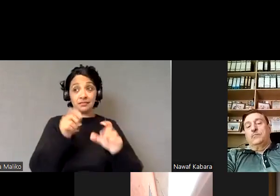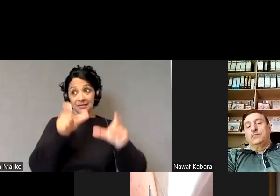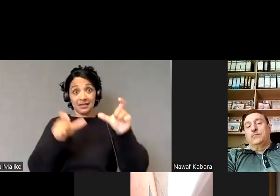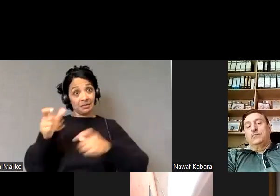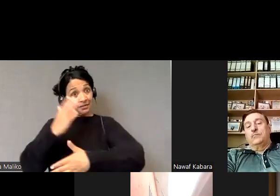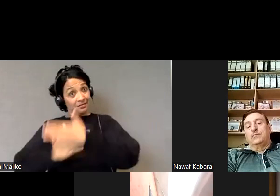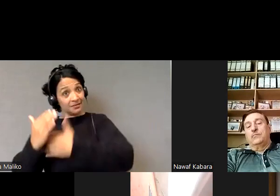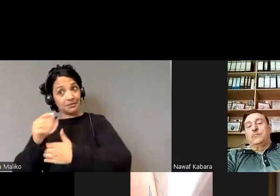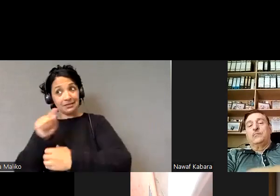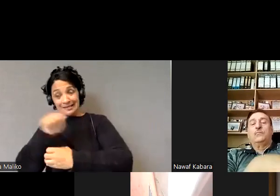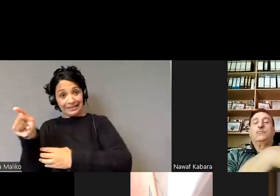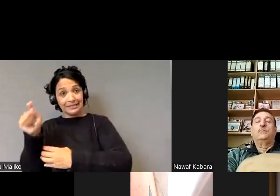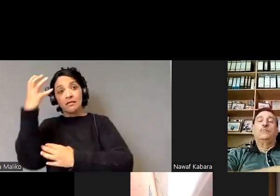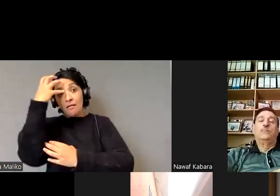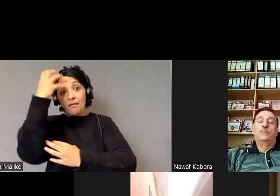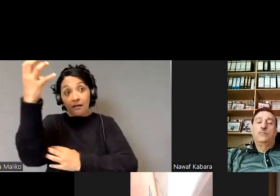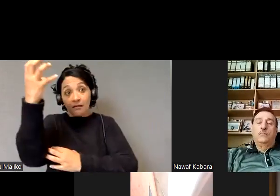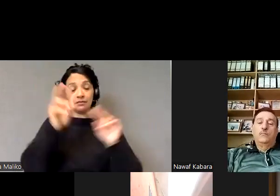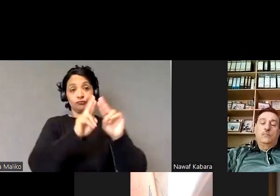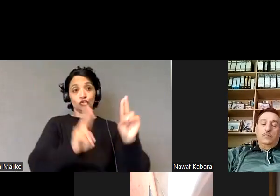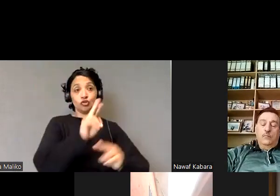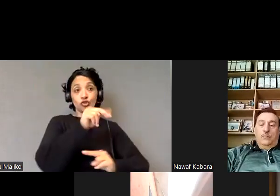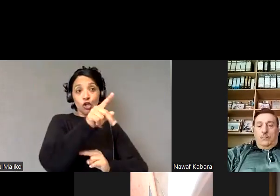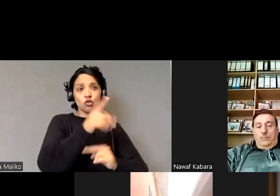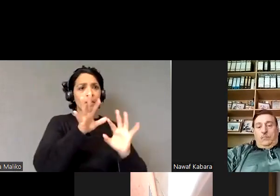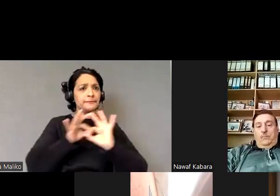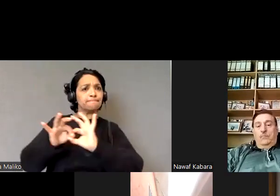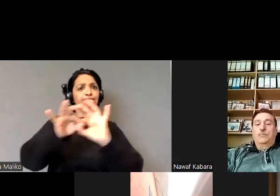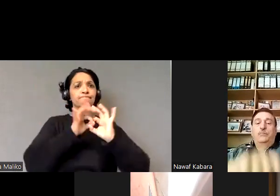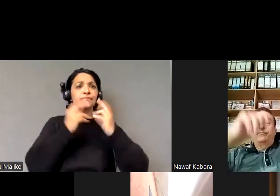the views and expertise of persons with disabilities.